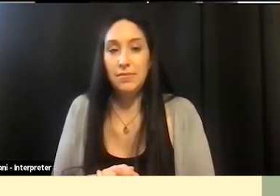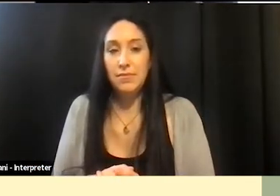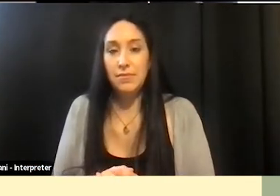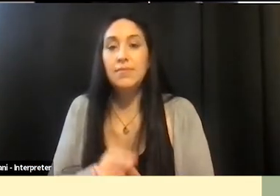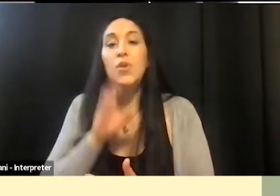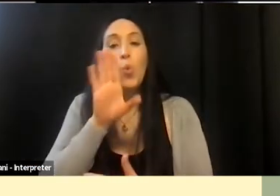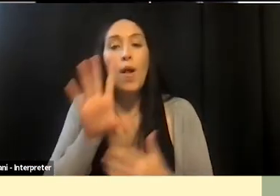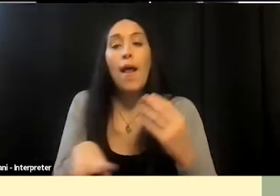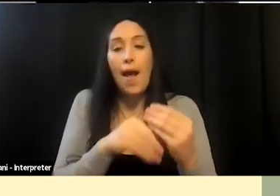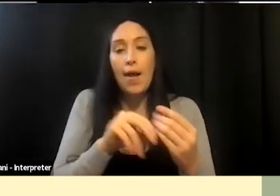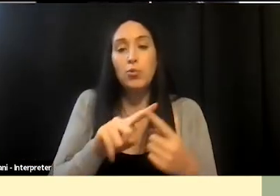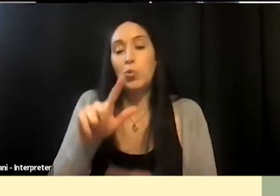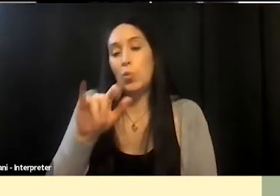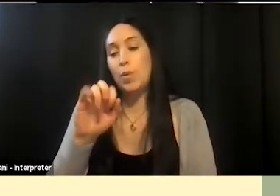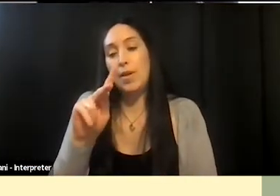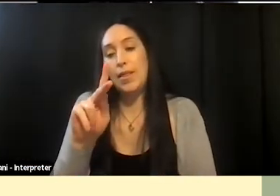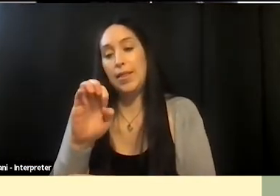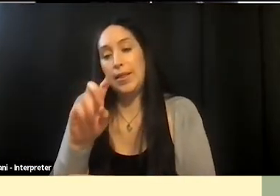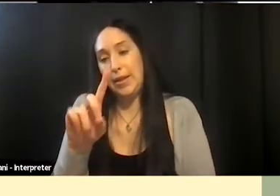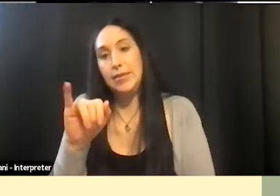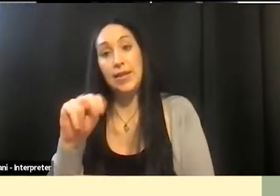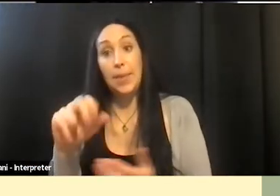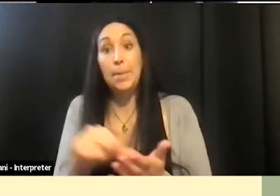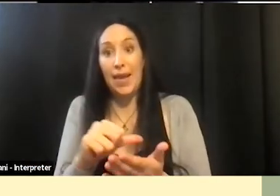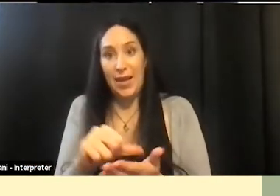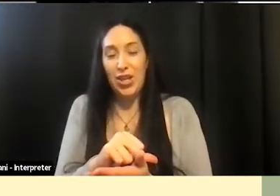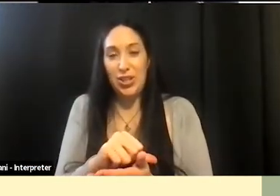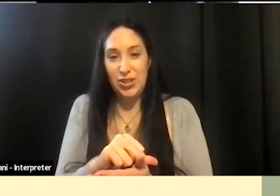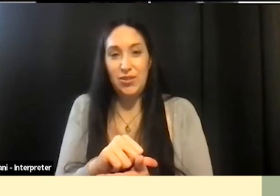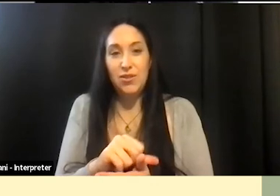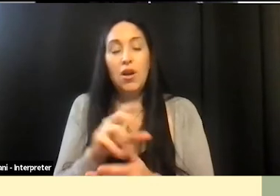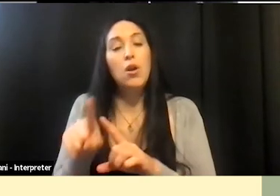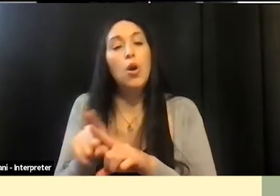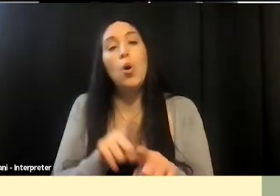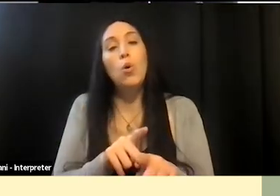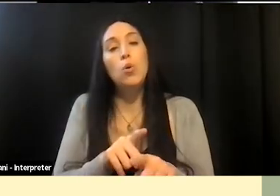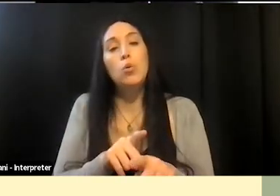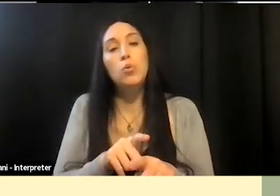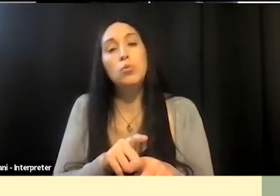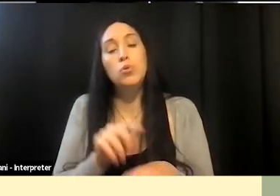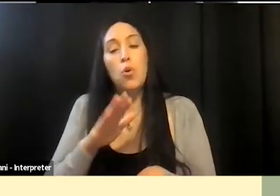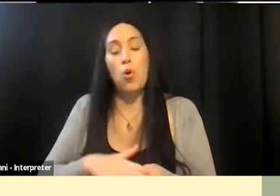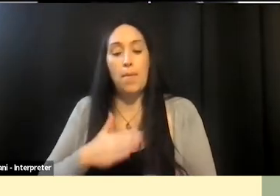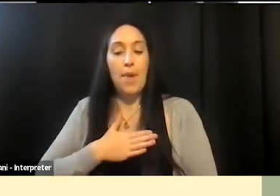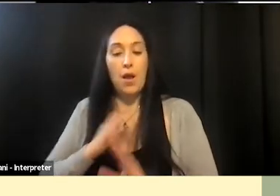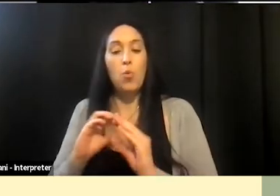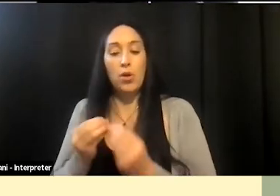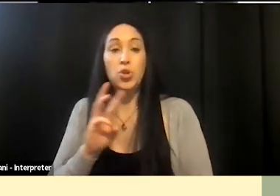which we've created and Enable Project page, but also on my organization's website, justdigit.org.